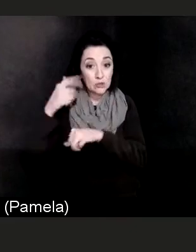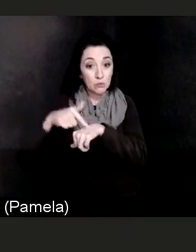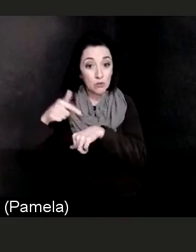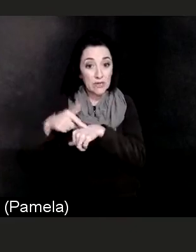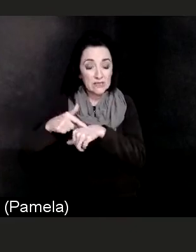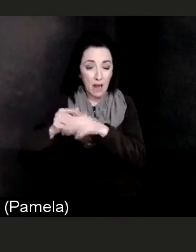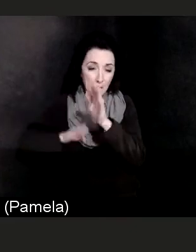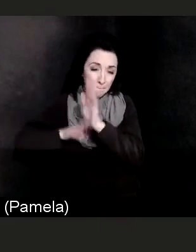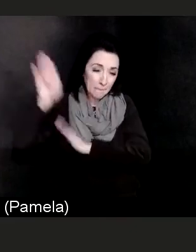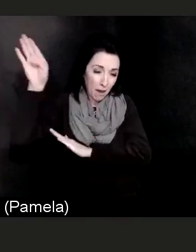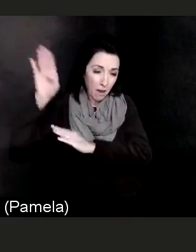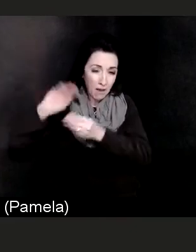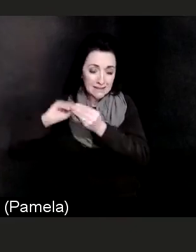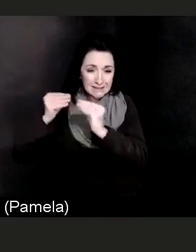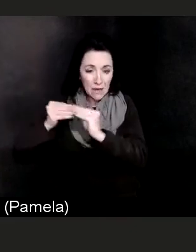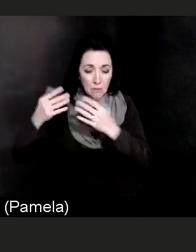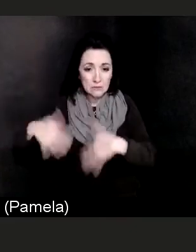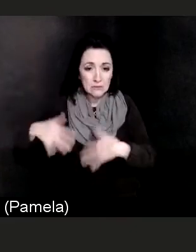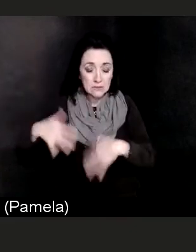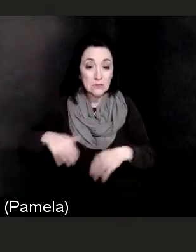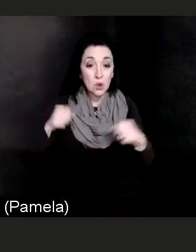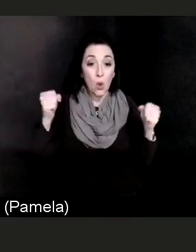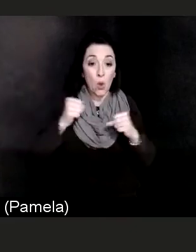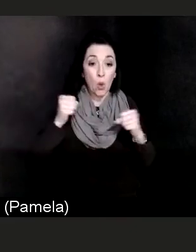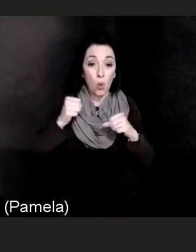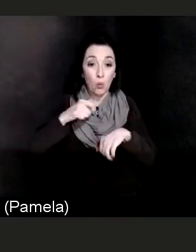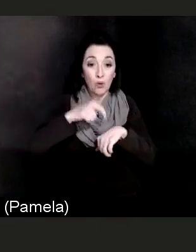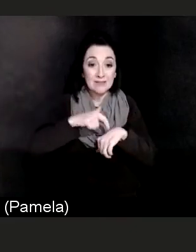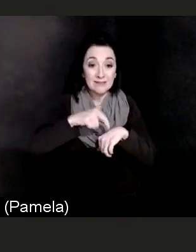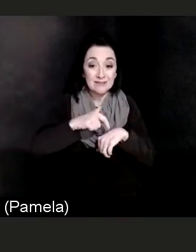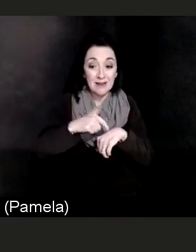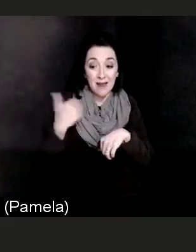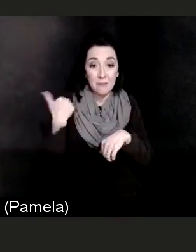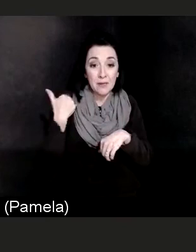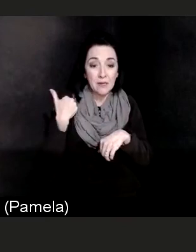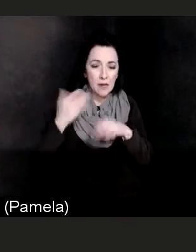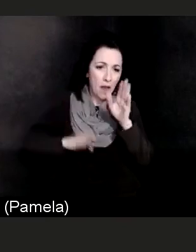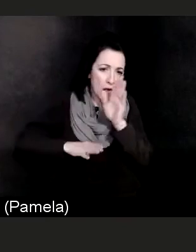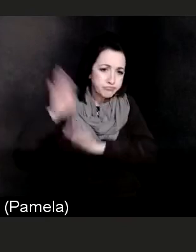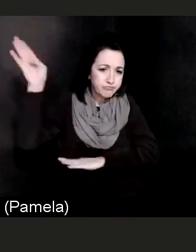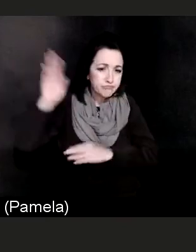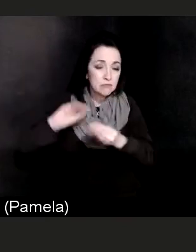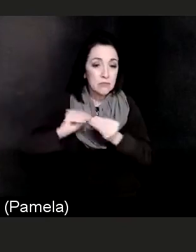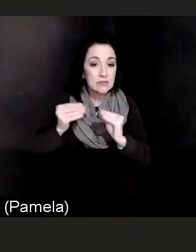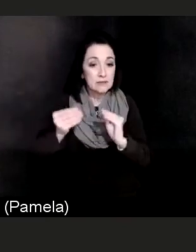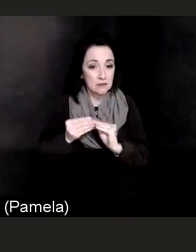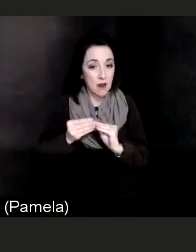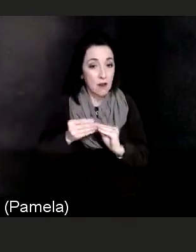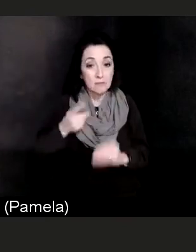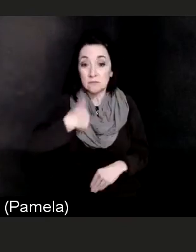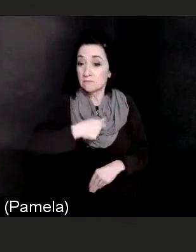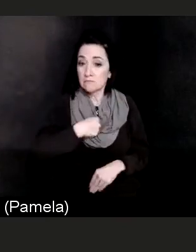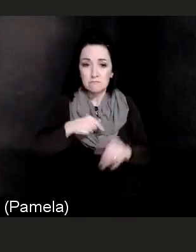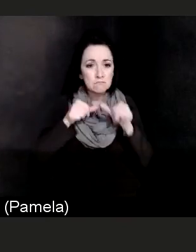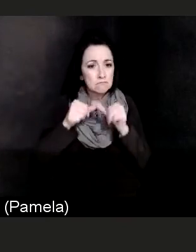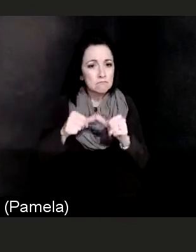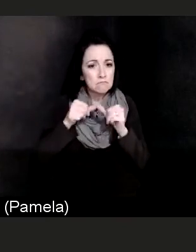During the Winter peak, we even kept all our services open, you know, we continued to do all the surgeries and all the procedures necessary to take care of